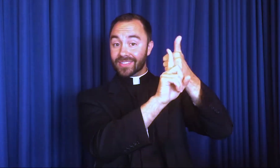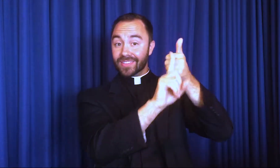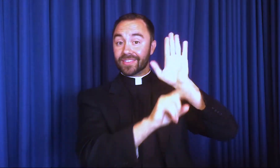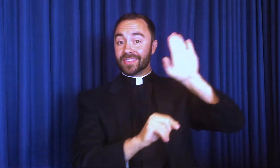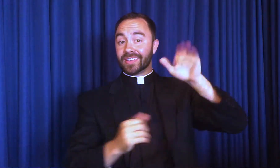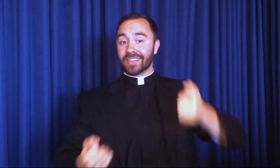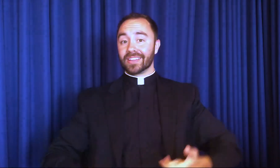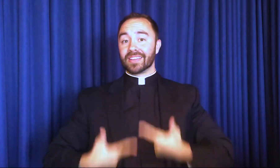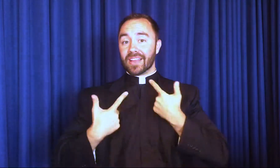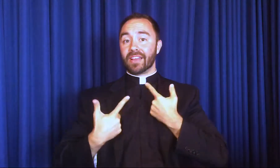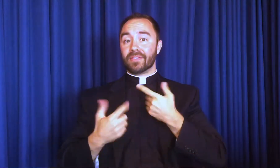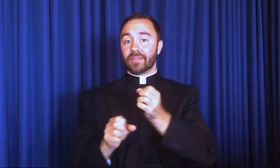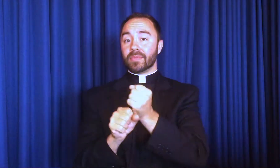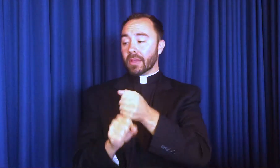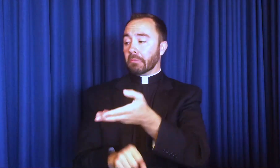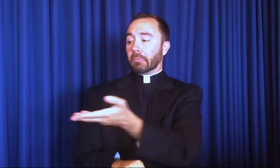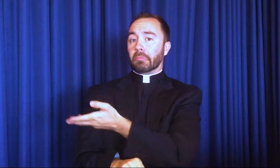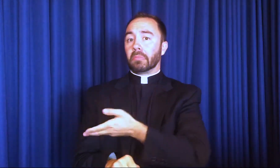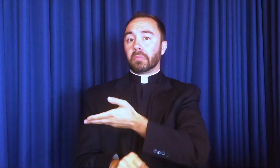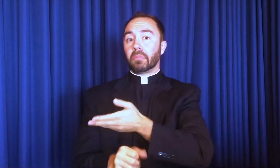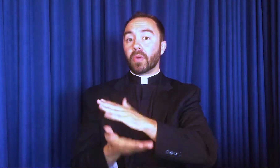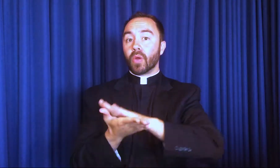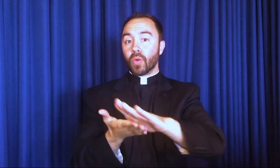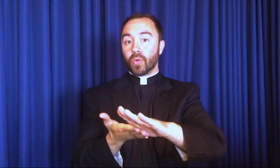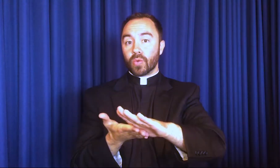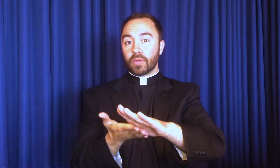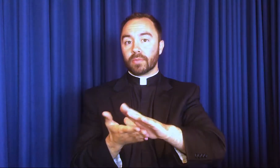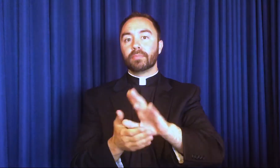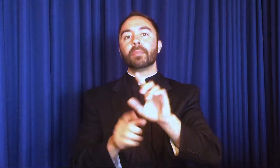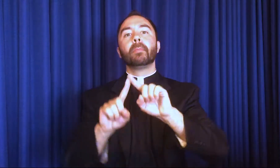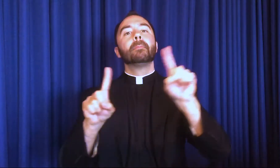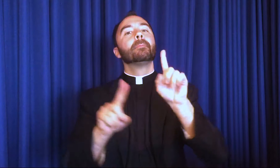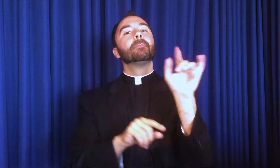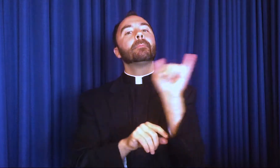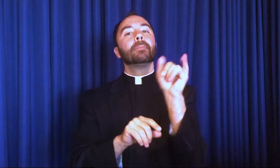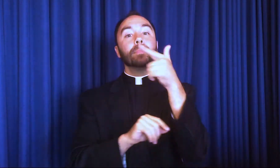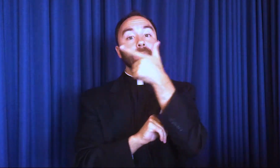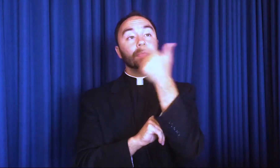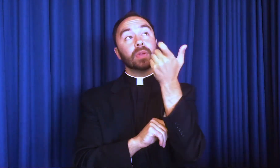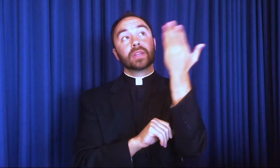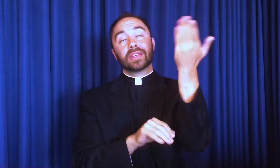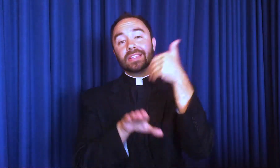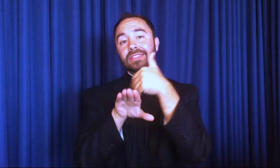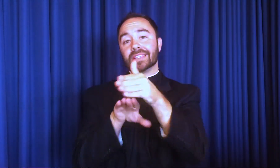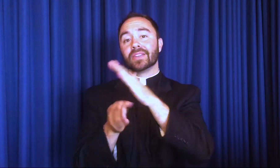holy and he sacrificed his life for her to make her holy as well. But the church